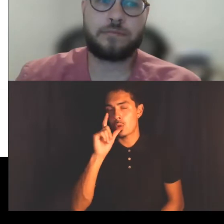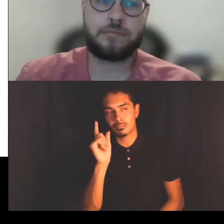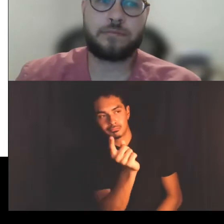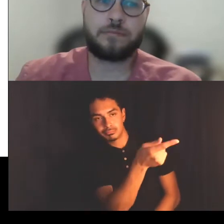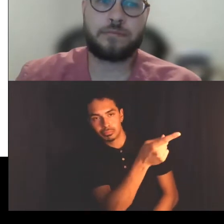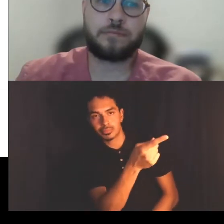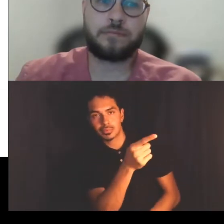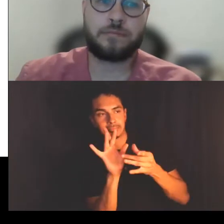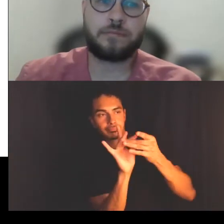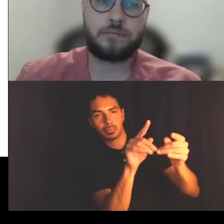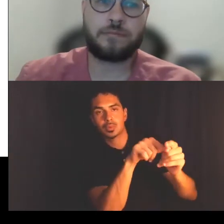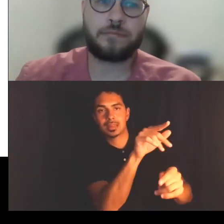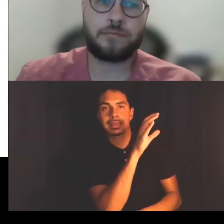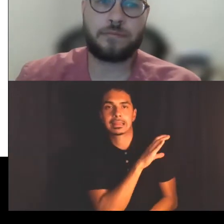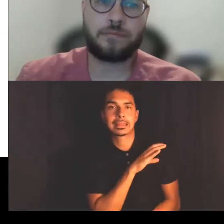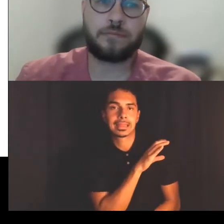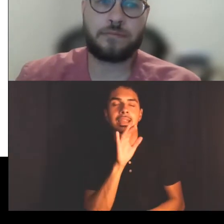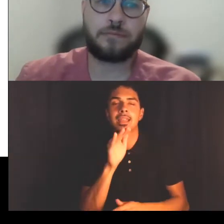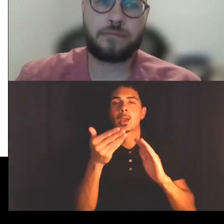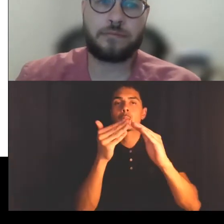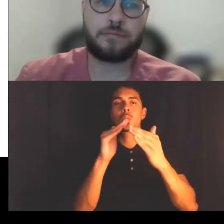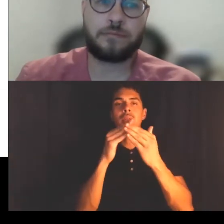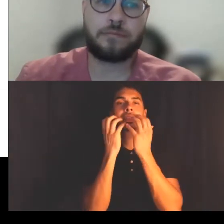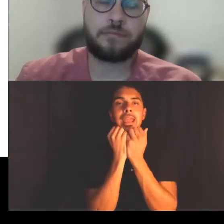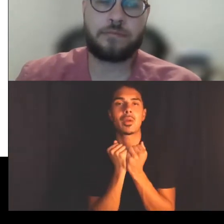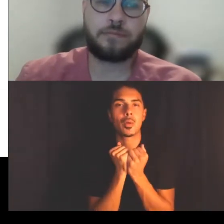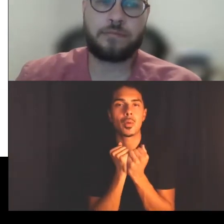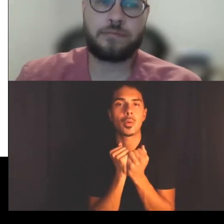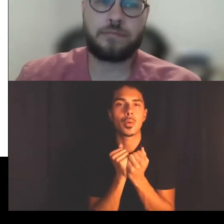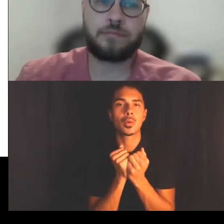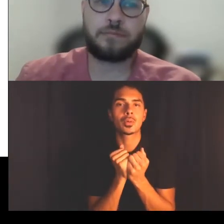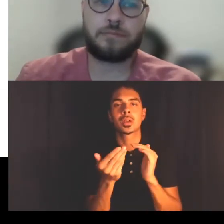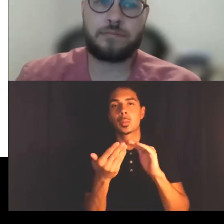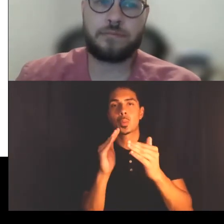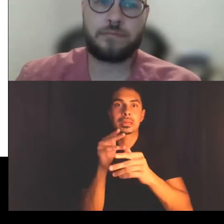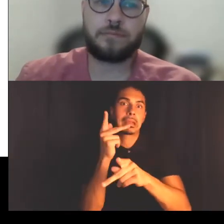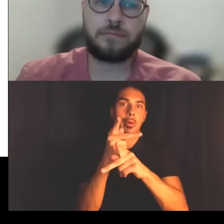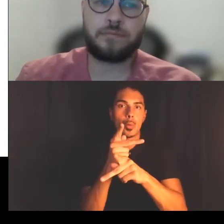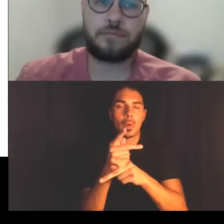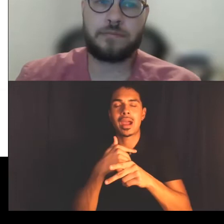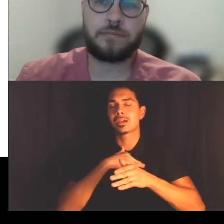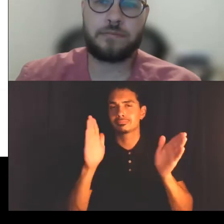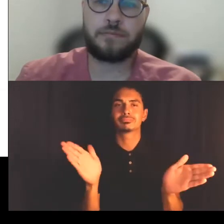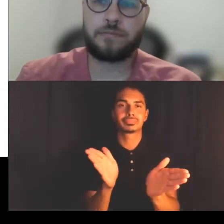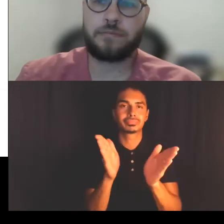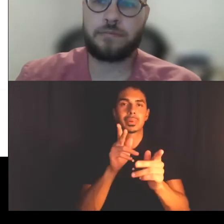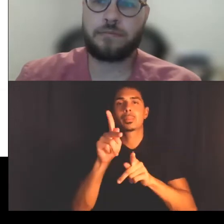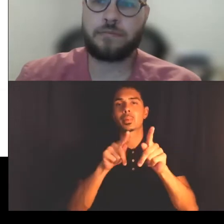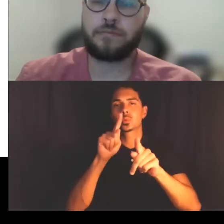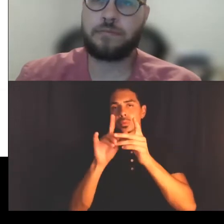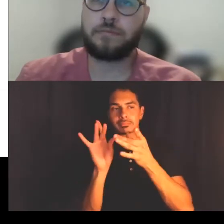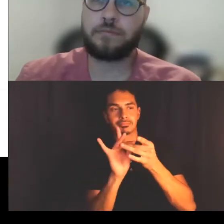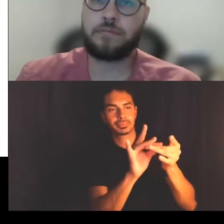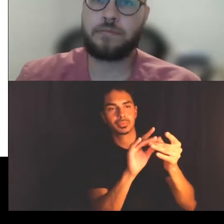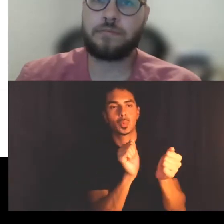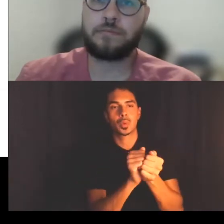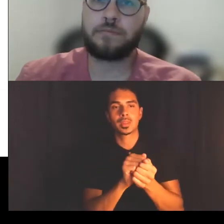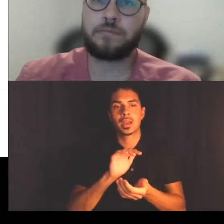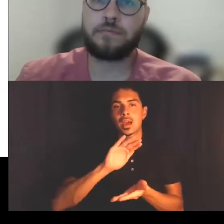with that community care level as well. So I absolutely encourage people to connect with abortion funds, either if you're someone